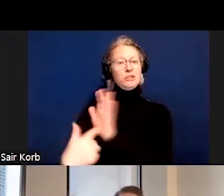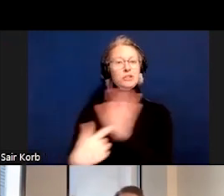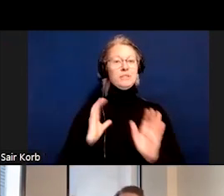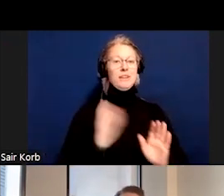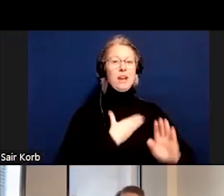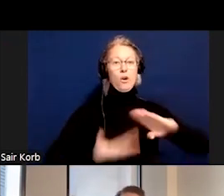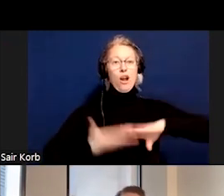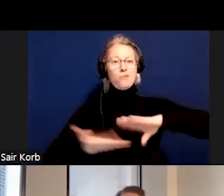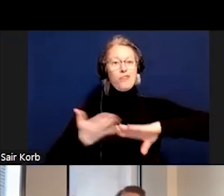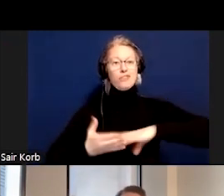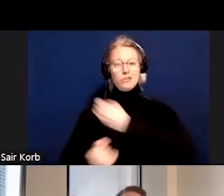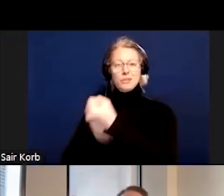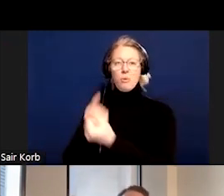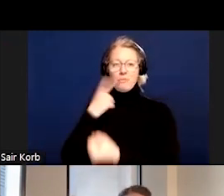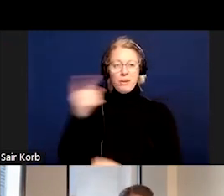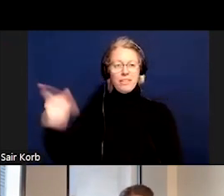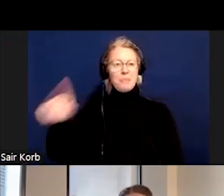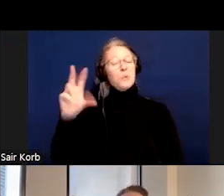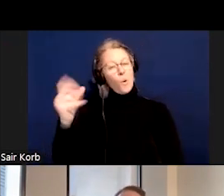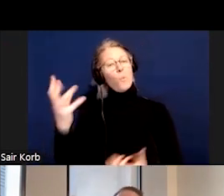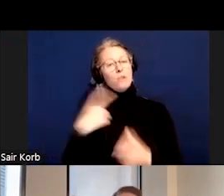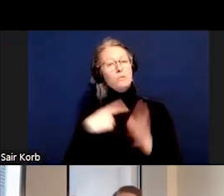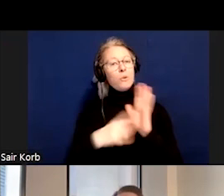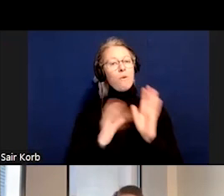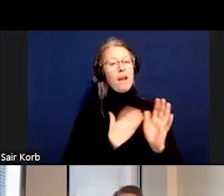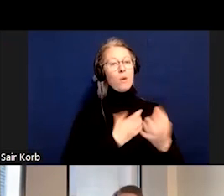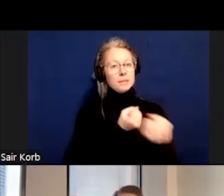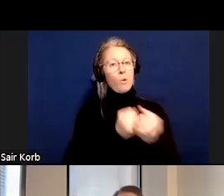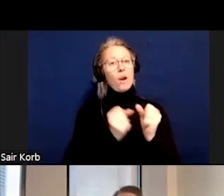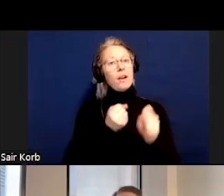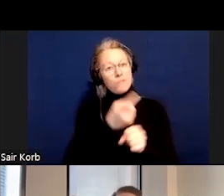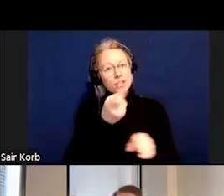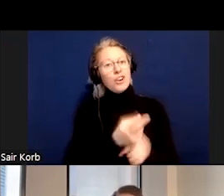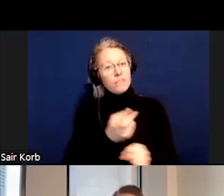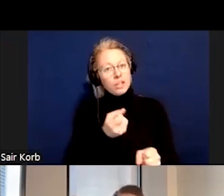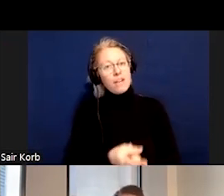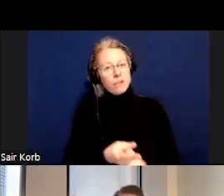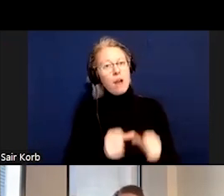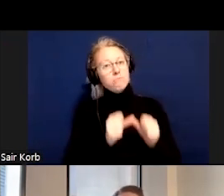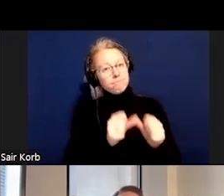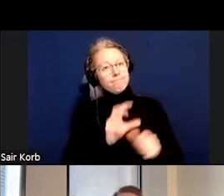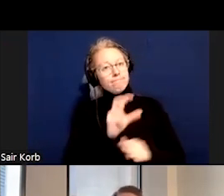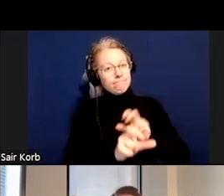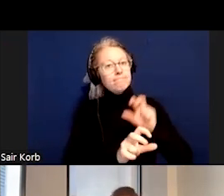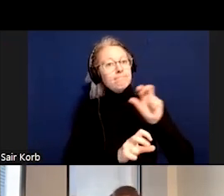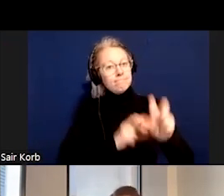support to organizations on an ongoing annual basis, which is really the foundation of operating